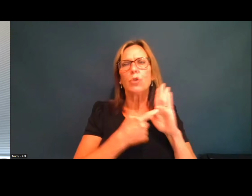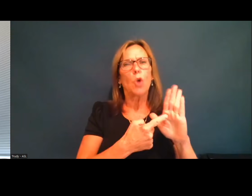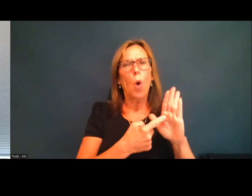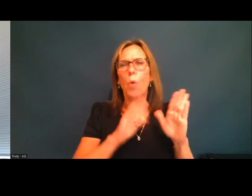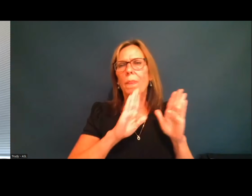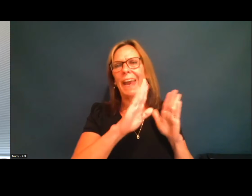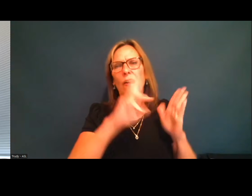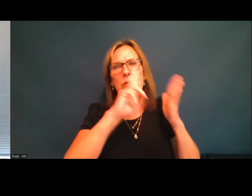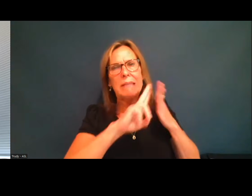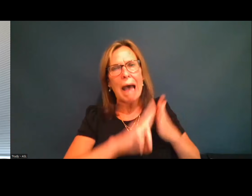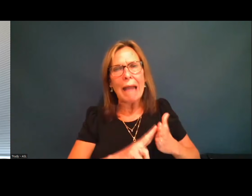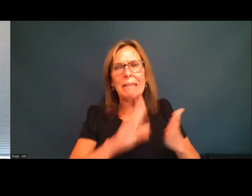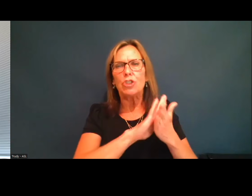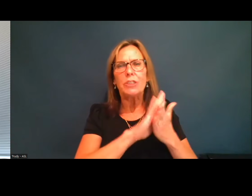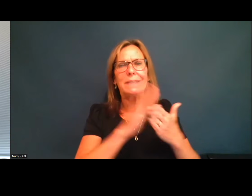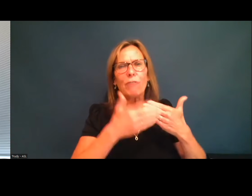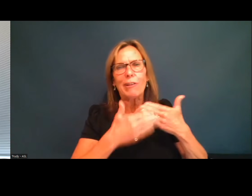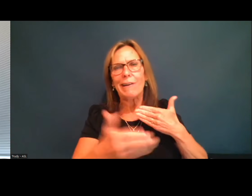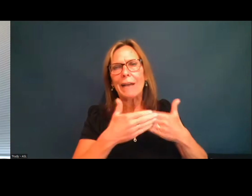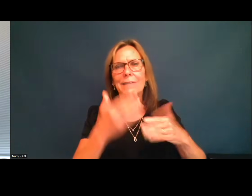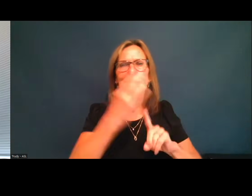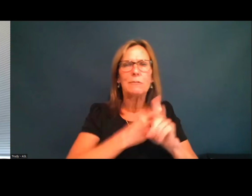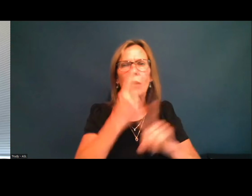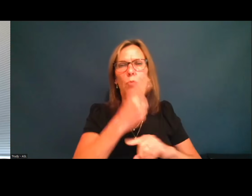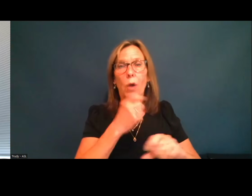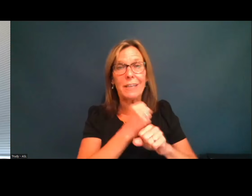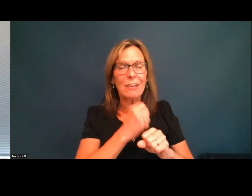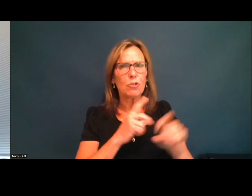and such dates to show and demonstrate back to our agency